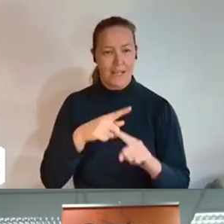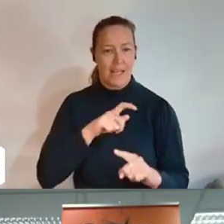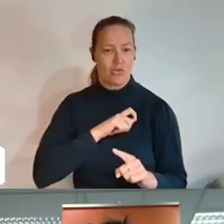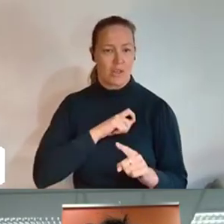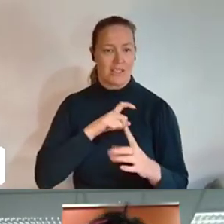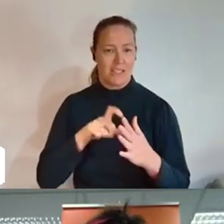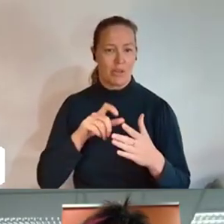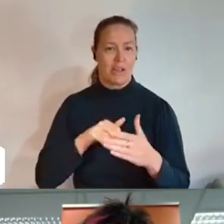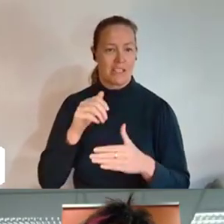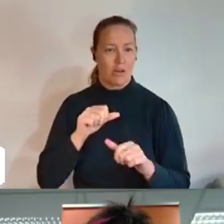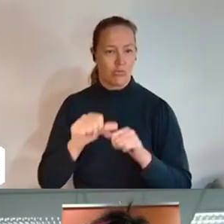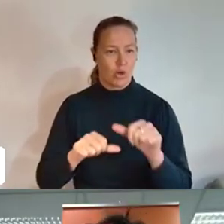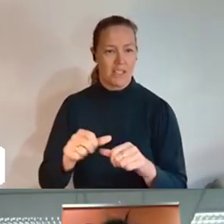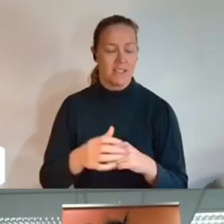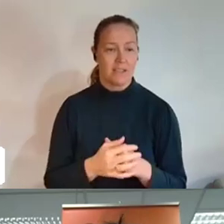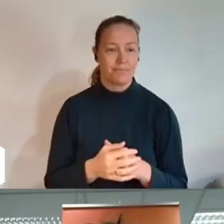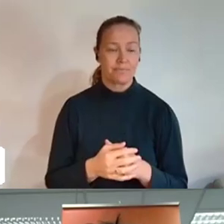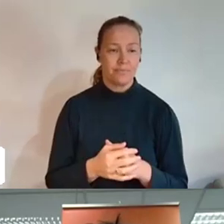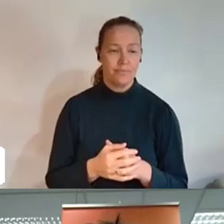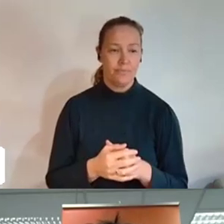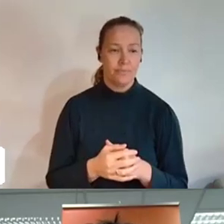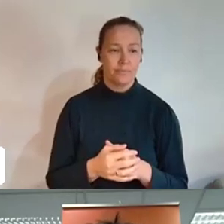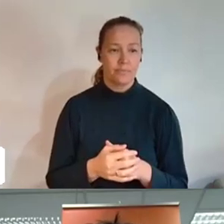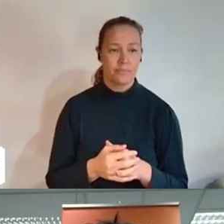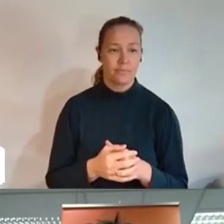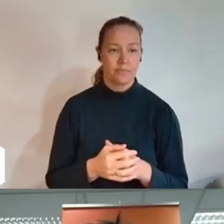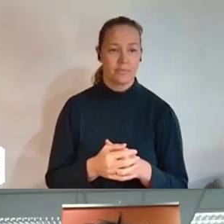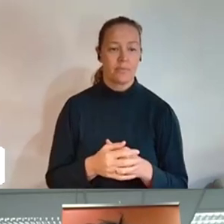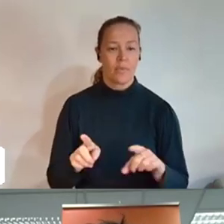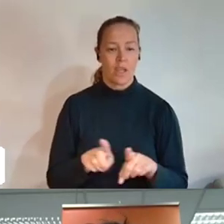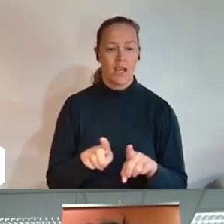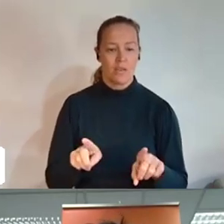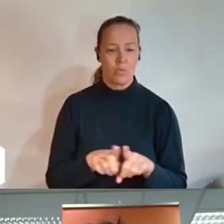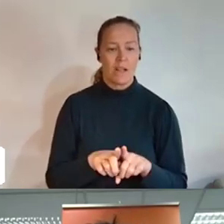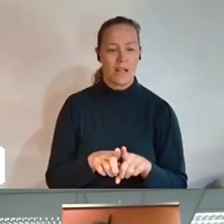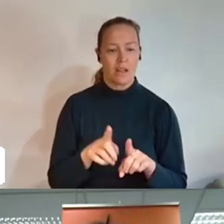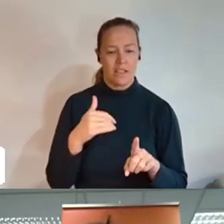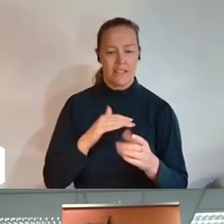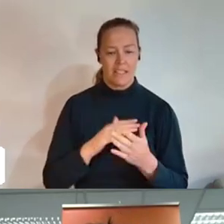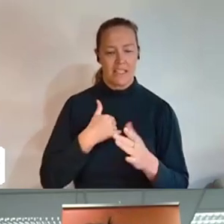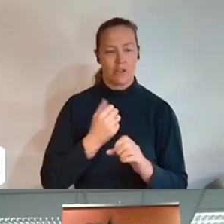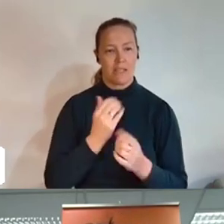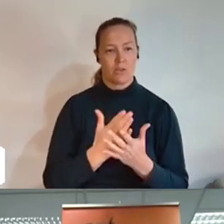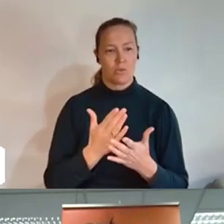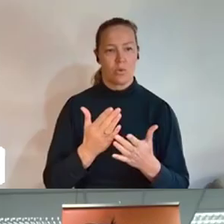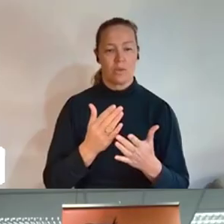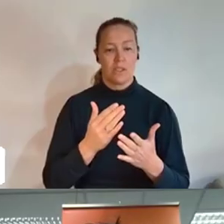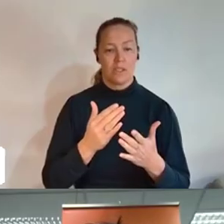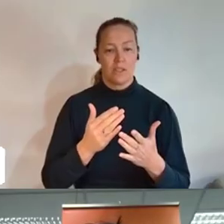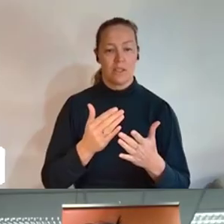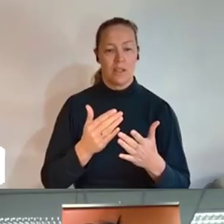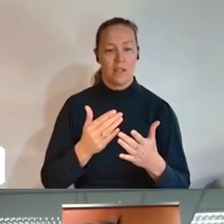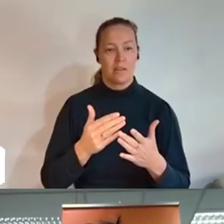To have an effective and impartial electoral system, we have to make sure that the electoral